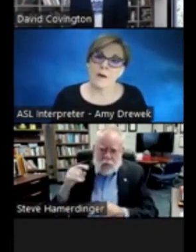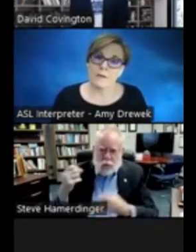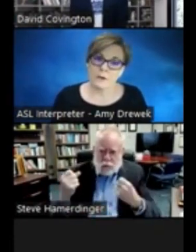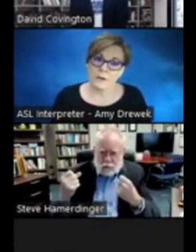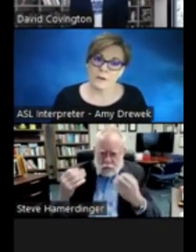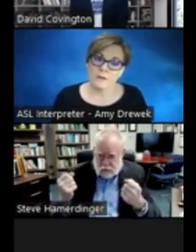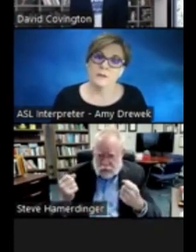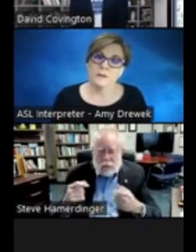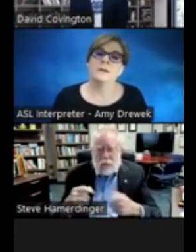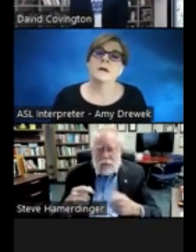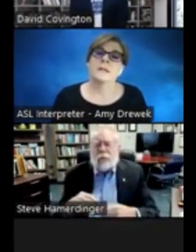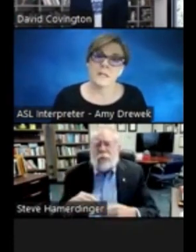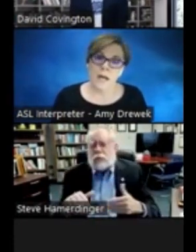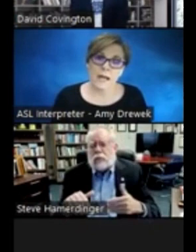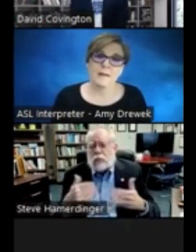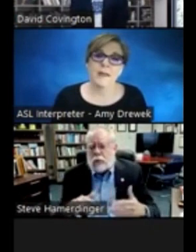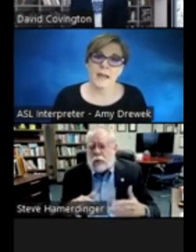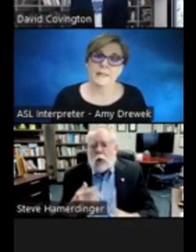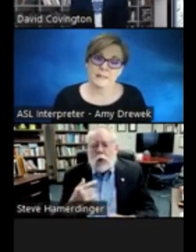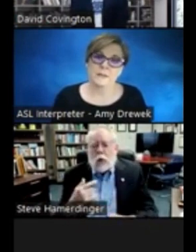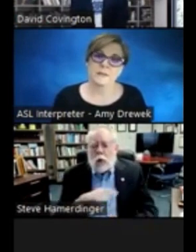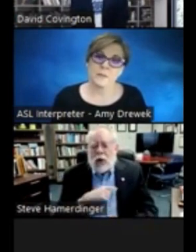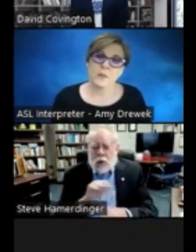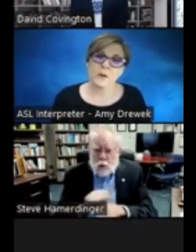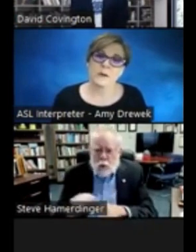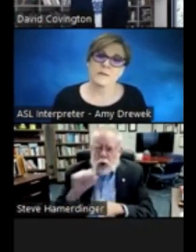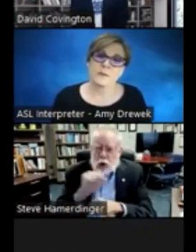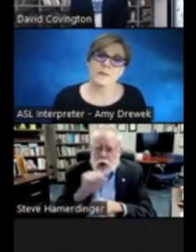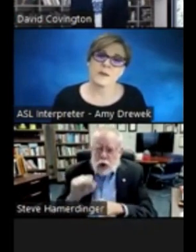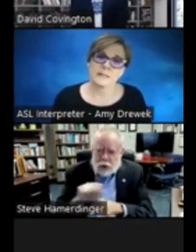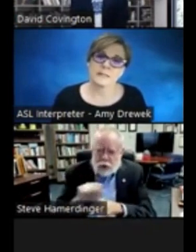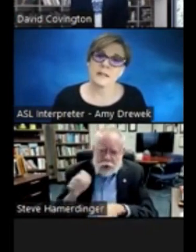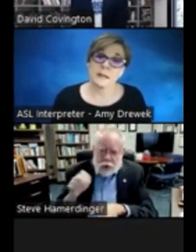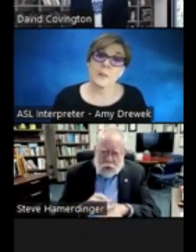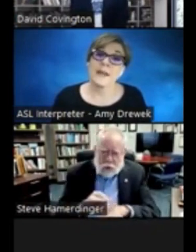OFFER LIVE ASL SUPPORT FOR THE LINE.